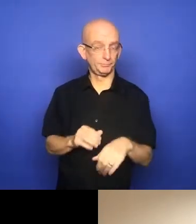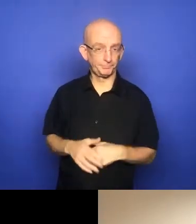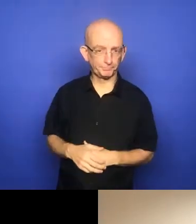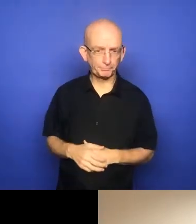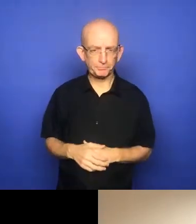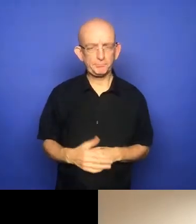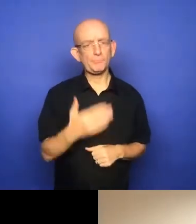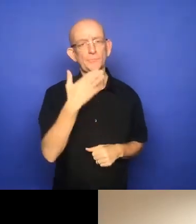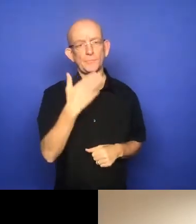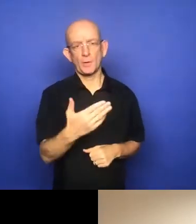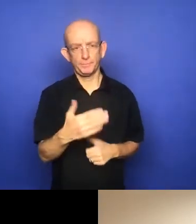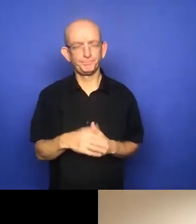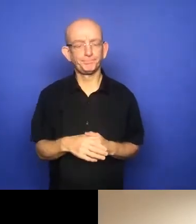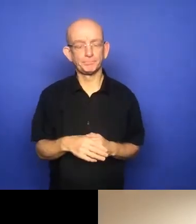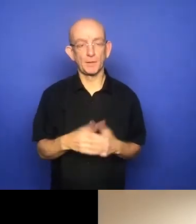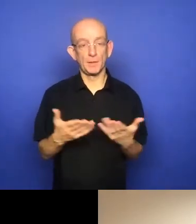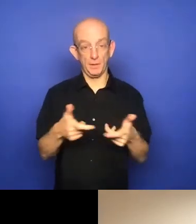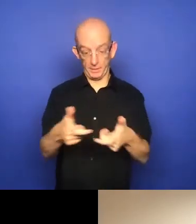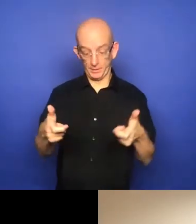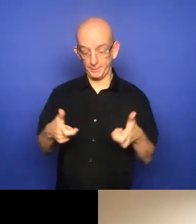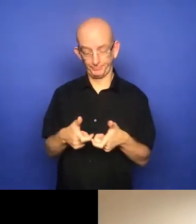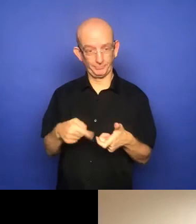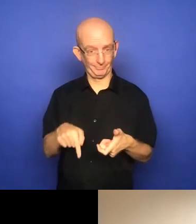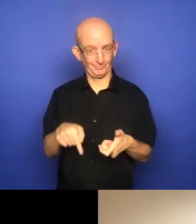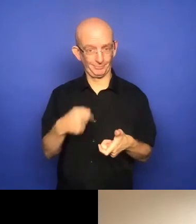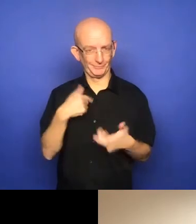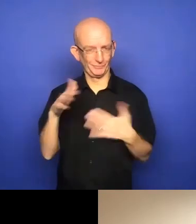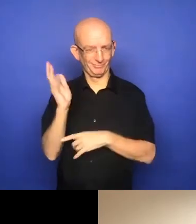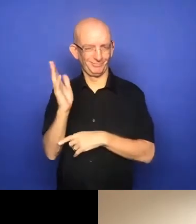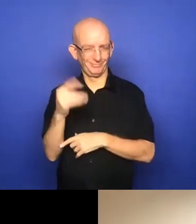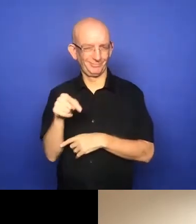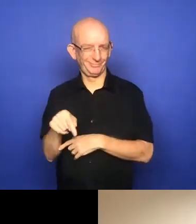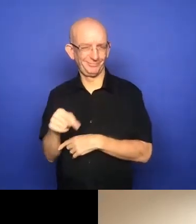Pennillas. The Toolkit as I said in my earlier presentation,